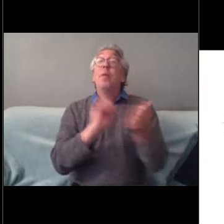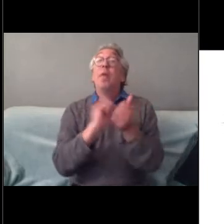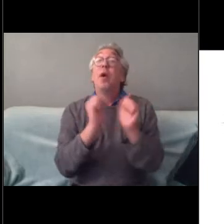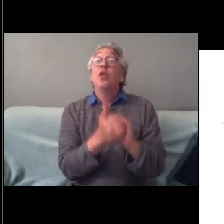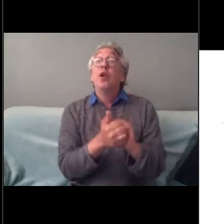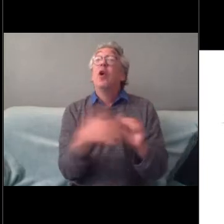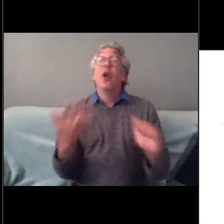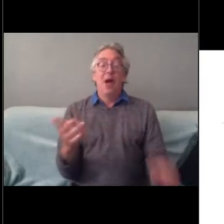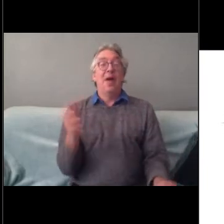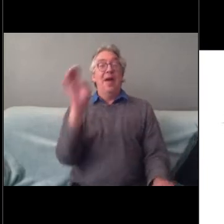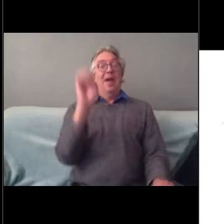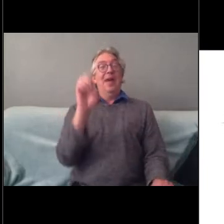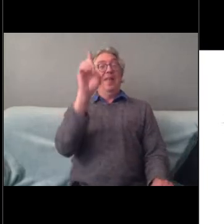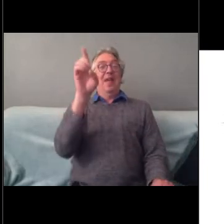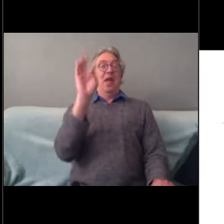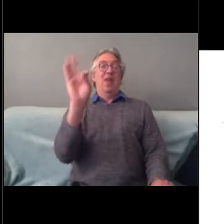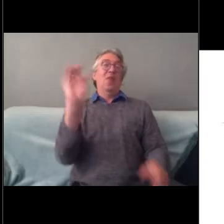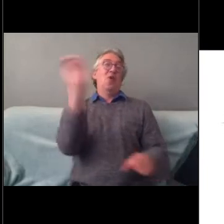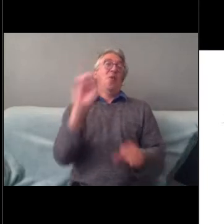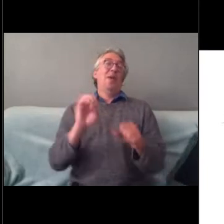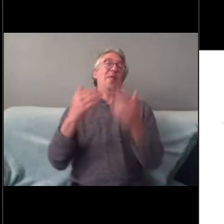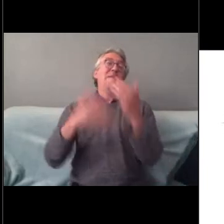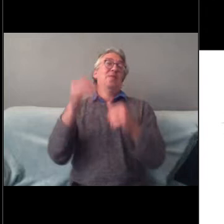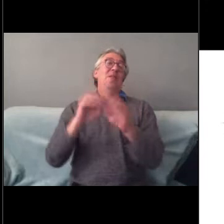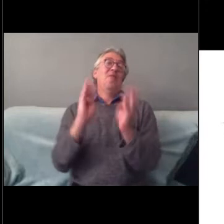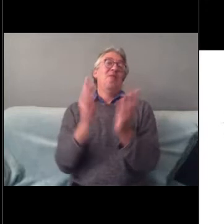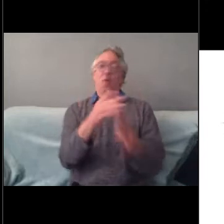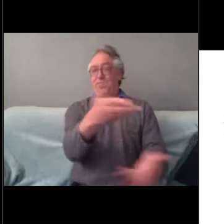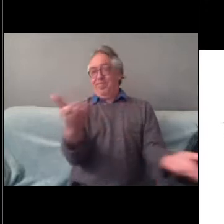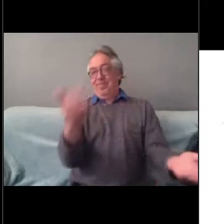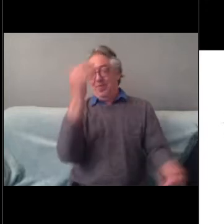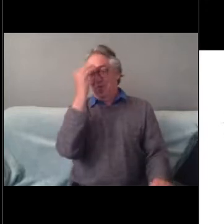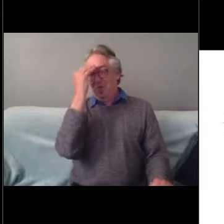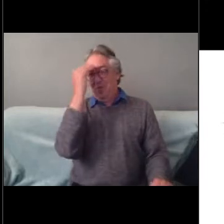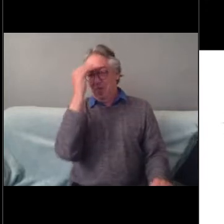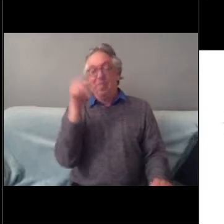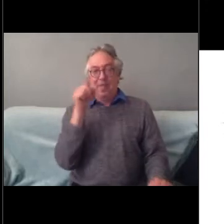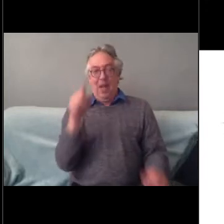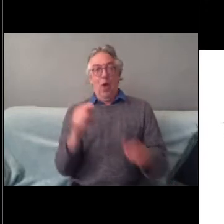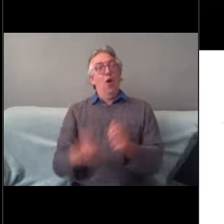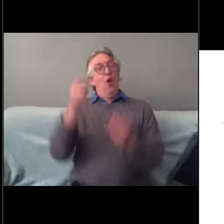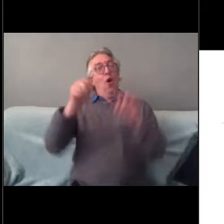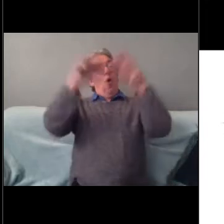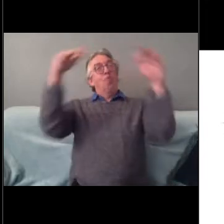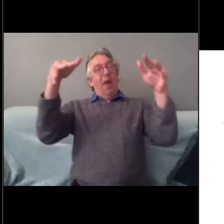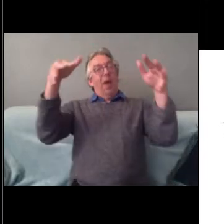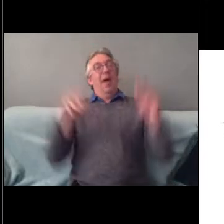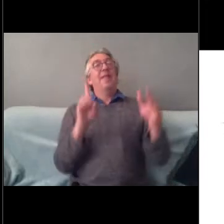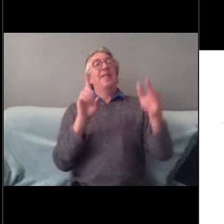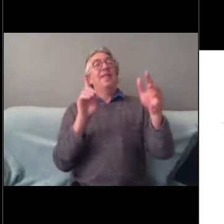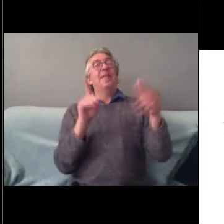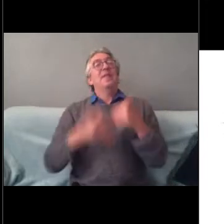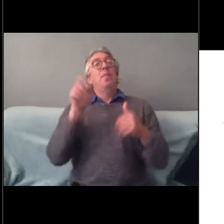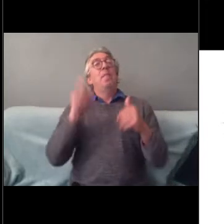an umbrella organization for DPOs and they work on advocacy